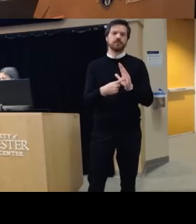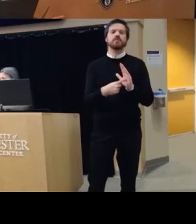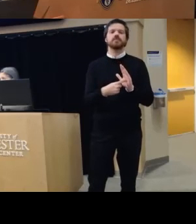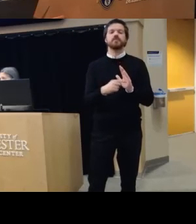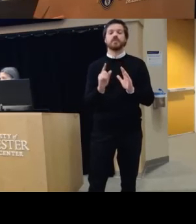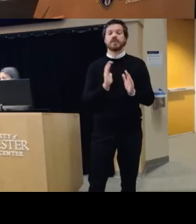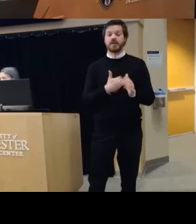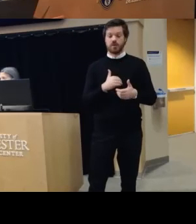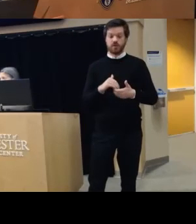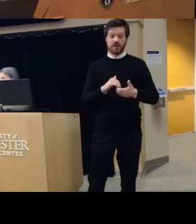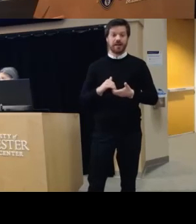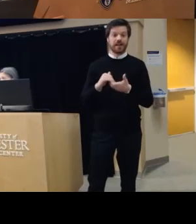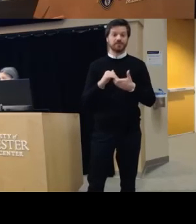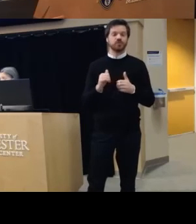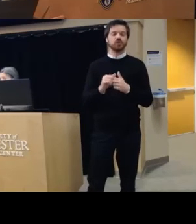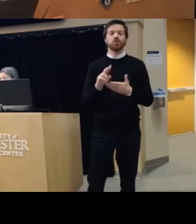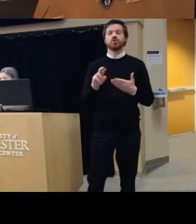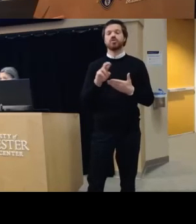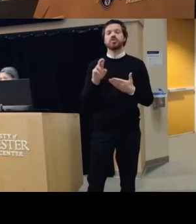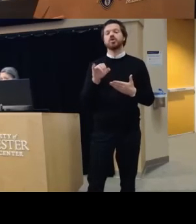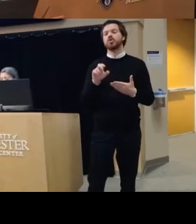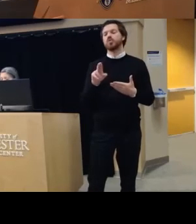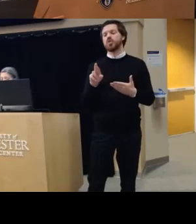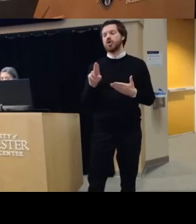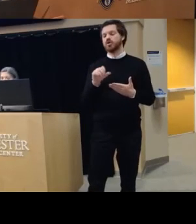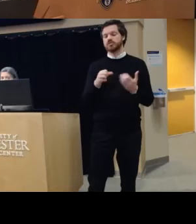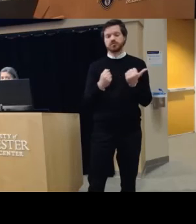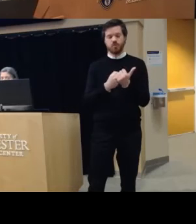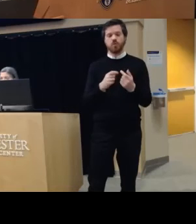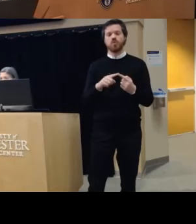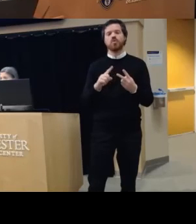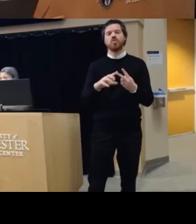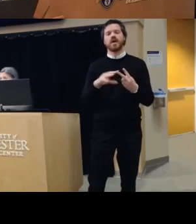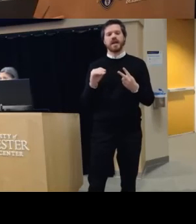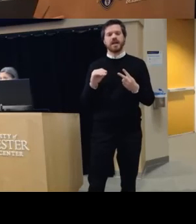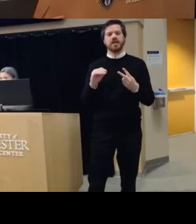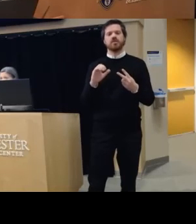um our collaborations With Ur support and critical incident response are um just sort of examples and